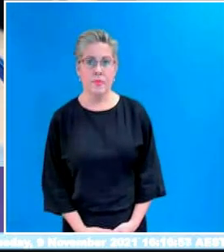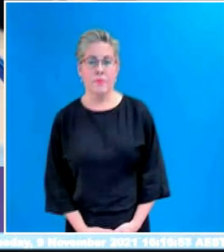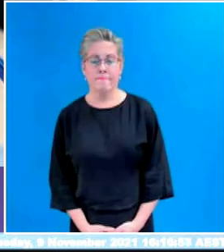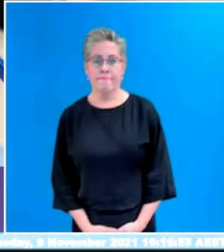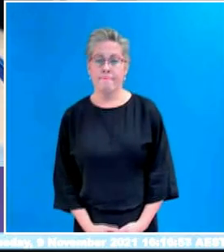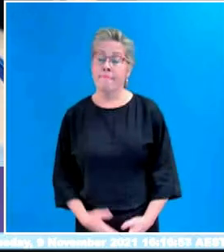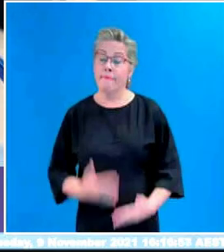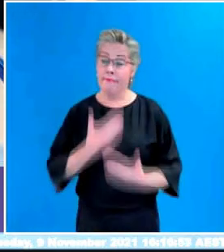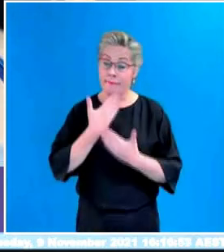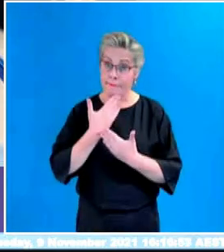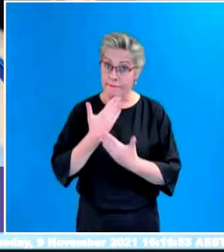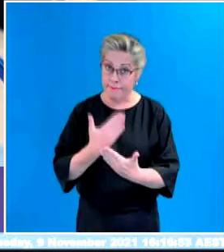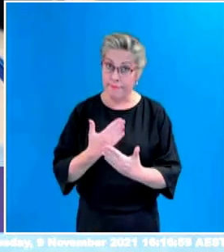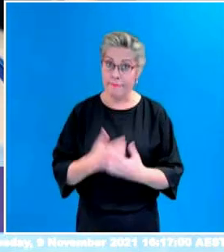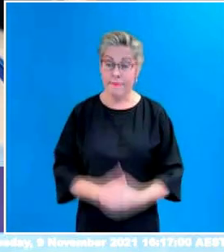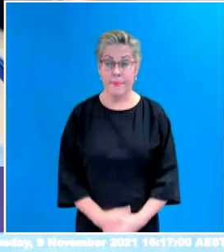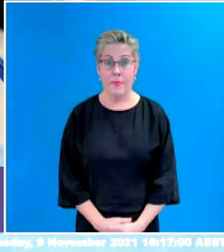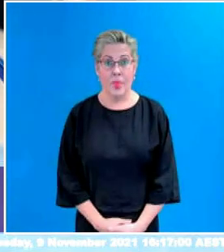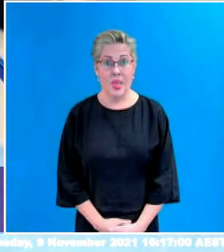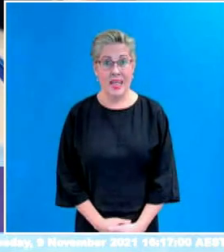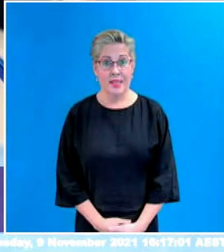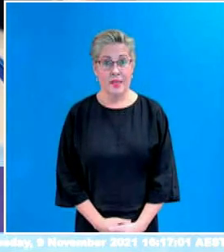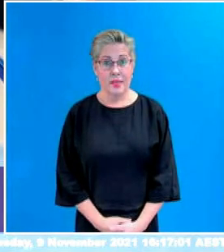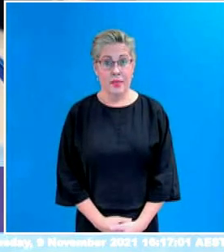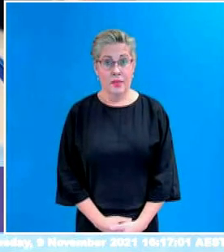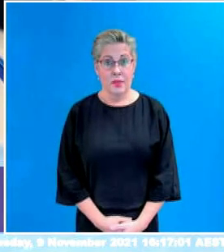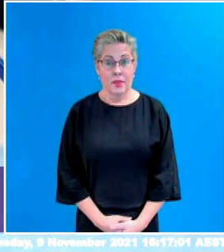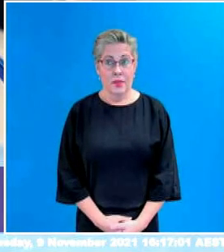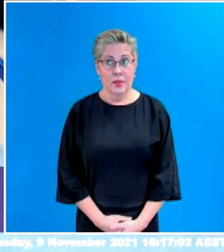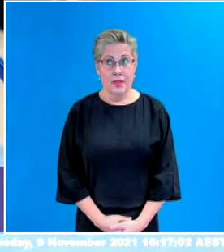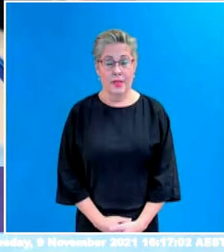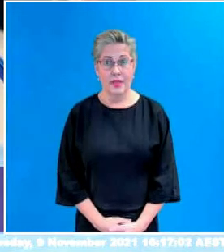I think it was a bit difficult for us to engage in the abstract.